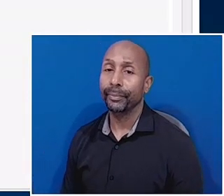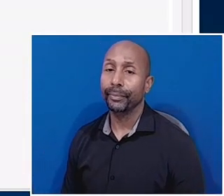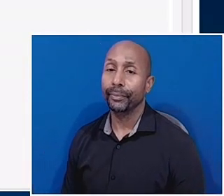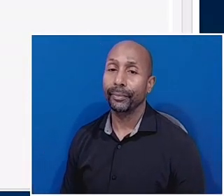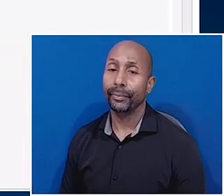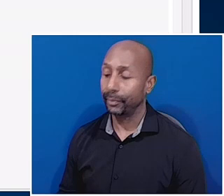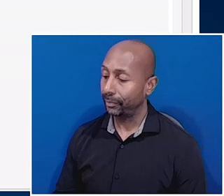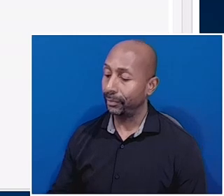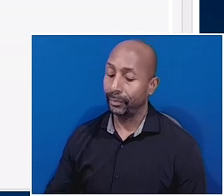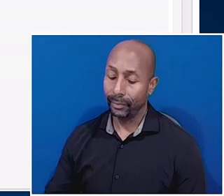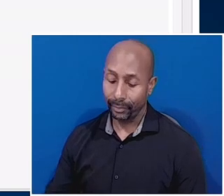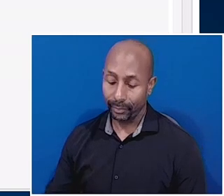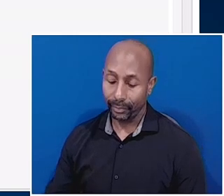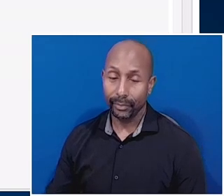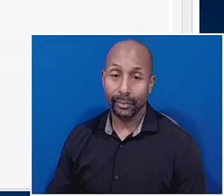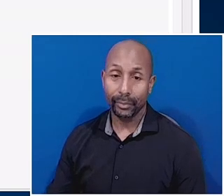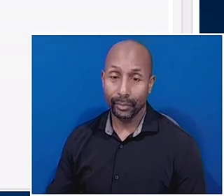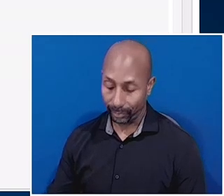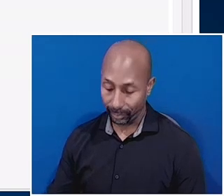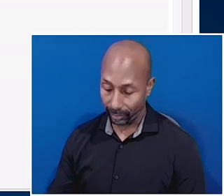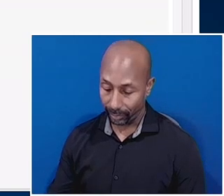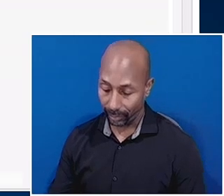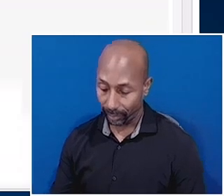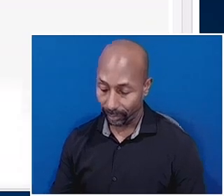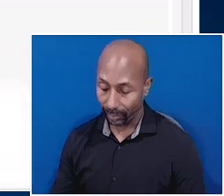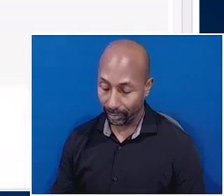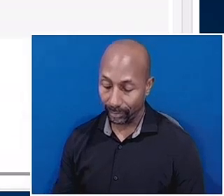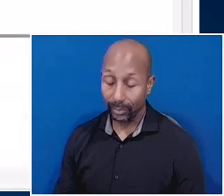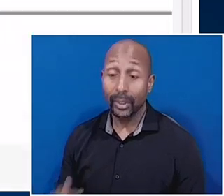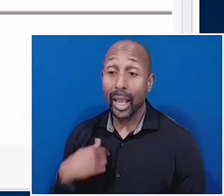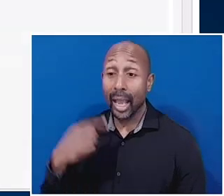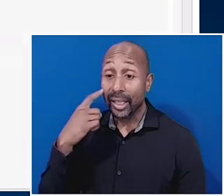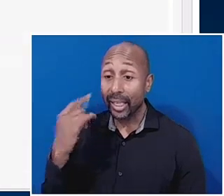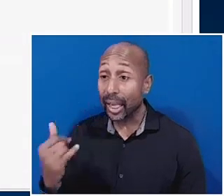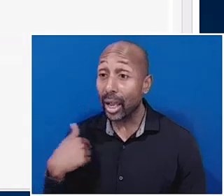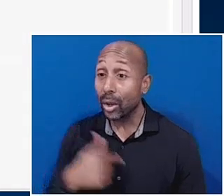It looks like we're under 611, I guess? Yeah, 611.